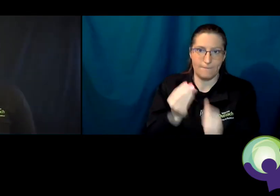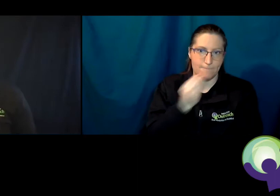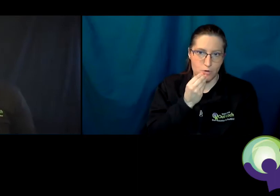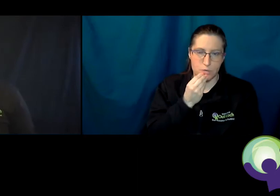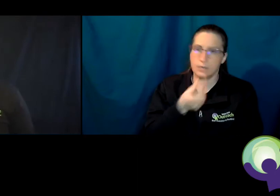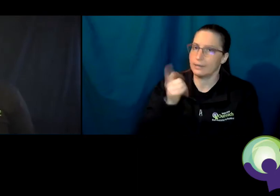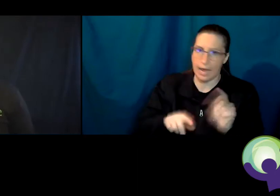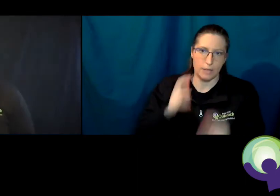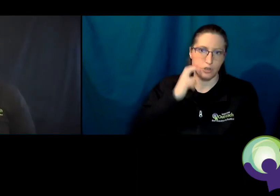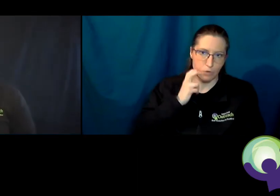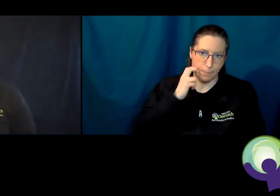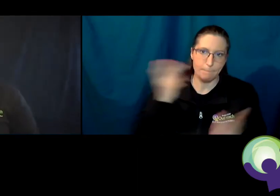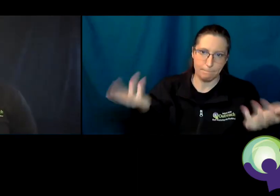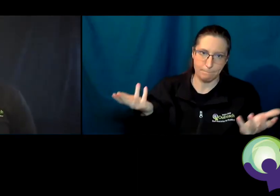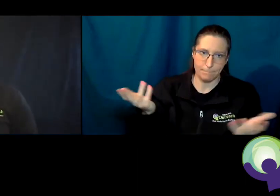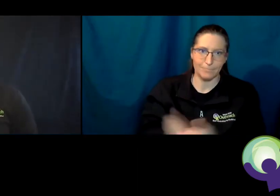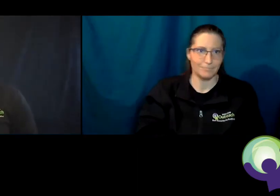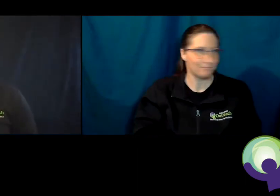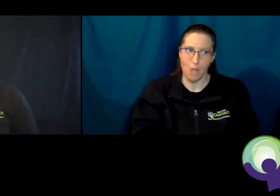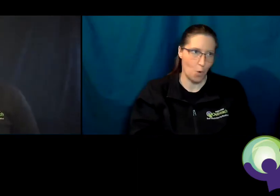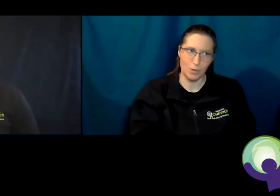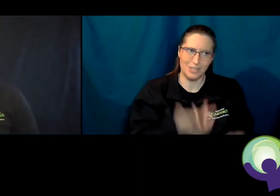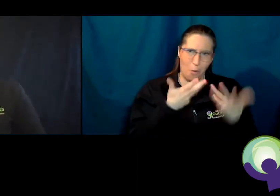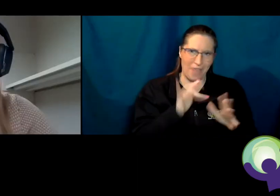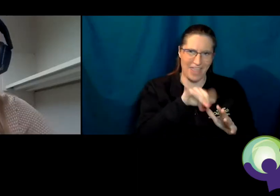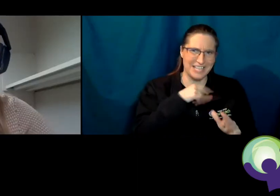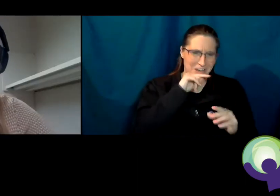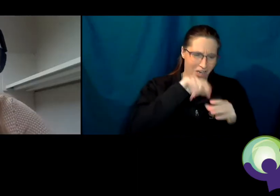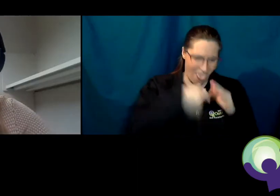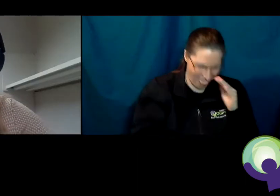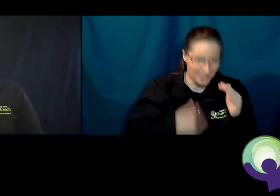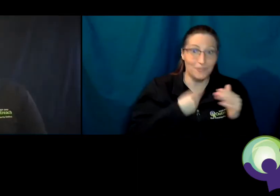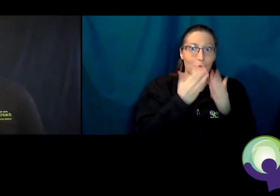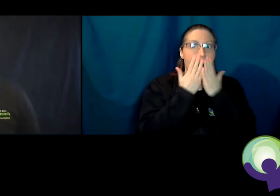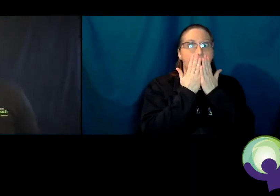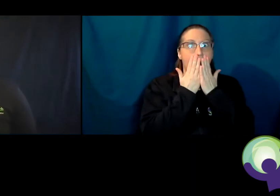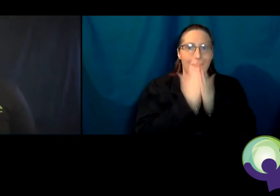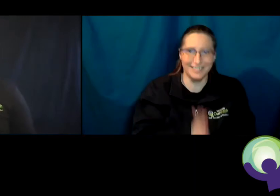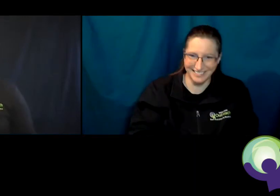Keith: Yeah, we don't want that to end up in food.